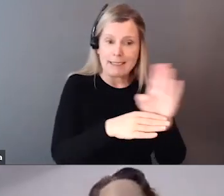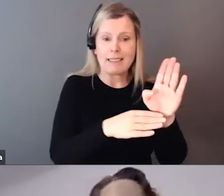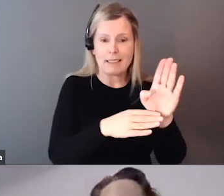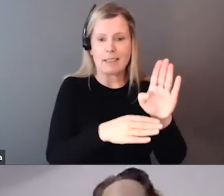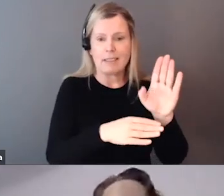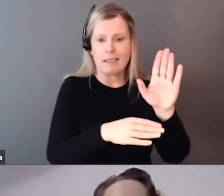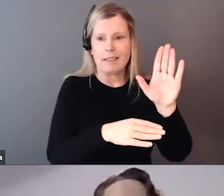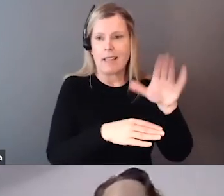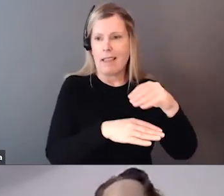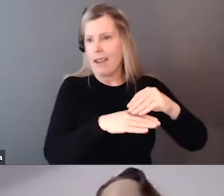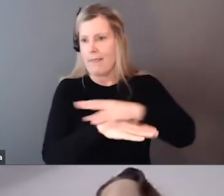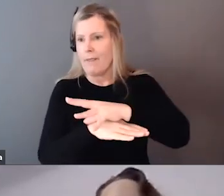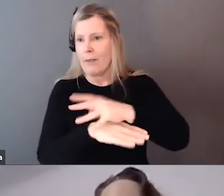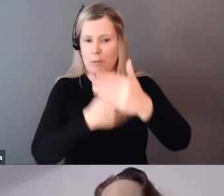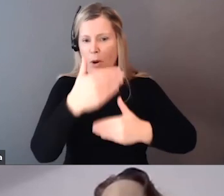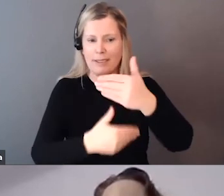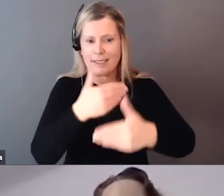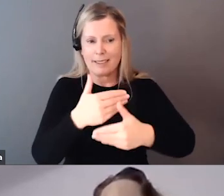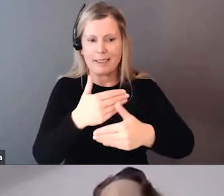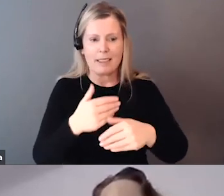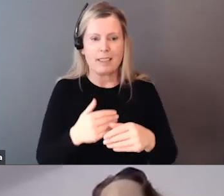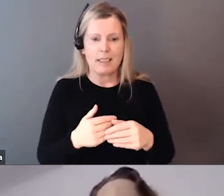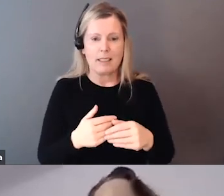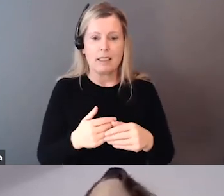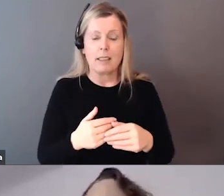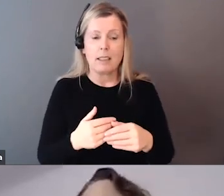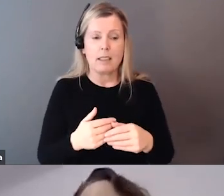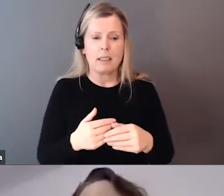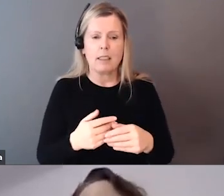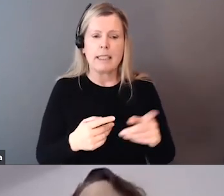to work process. And another recommendation is that more transparency about the business side